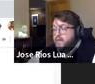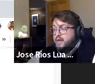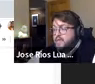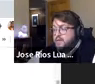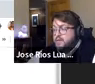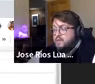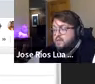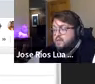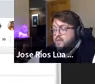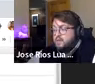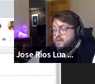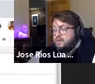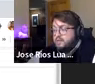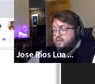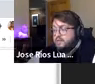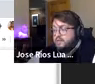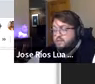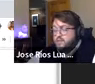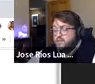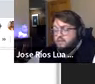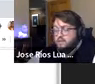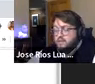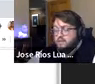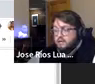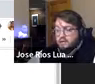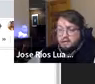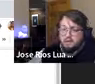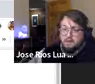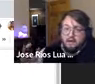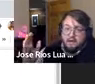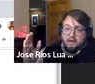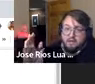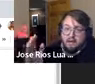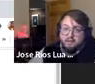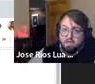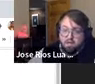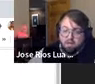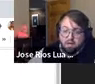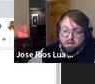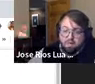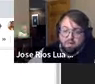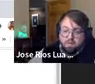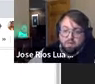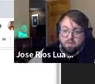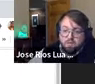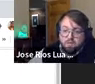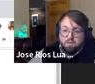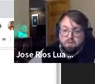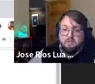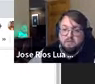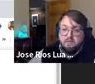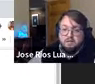, who is eligible one , who is eligible, one needs to be done help services will be provided. That is all available on this page and I can tell you really